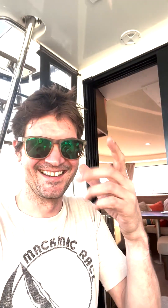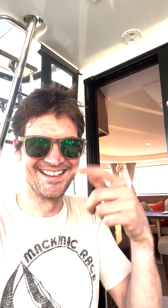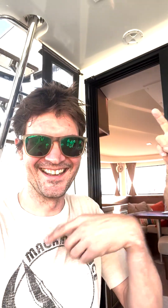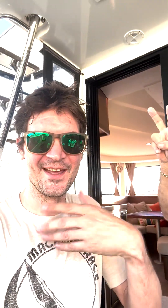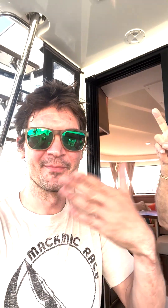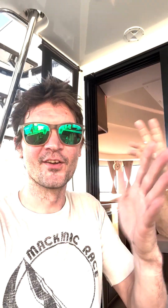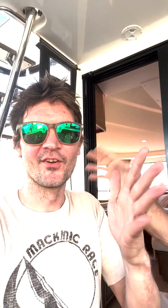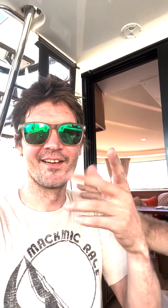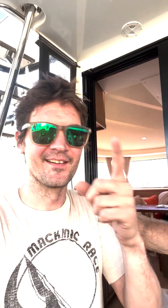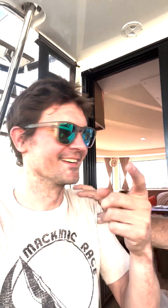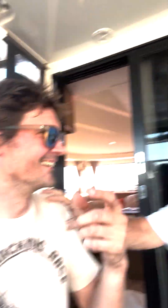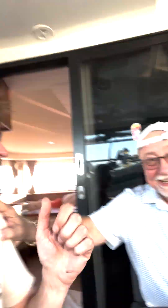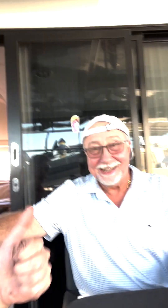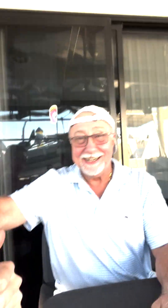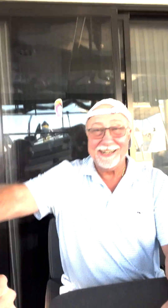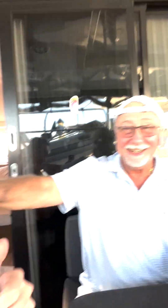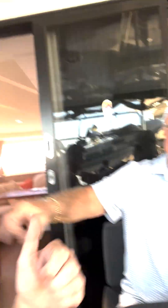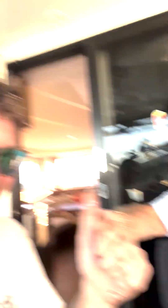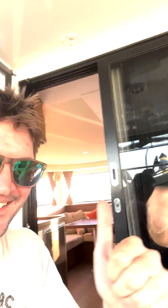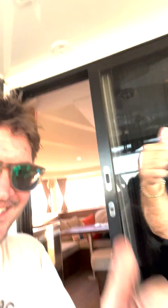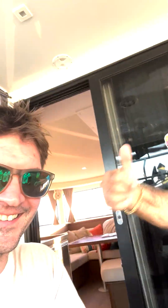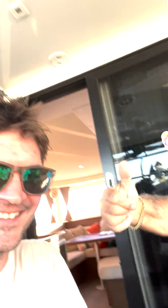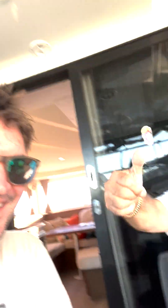We were chatting, but—haha— you’ll see what happened.